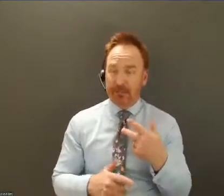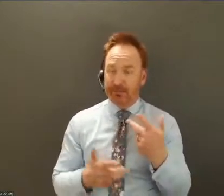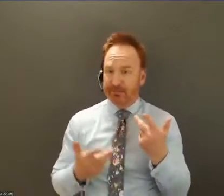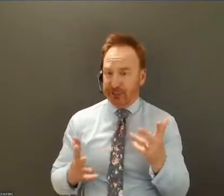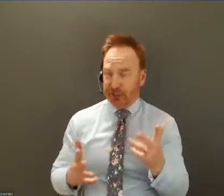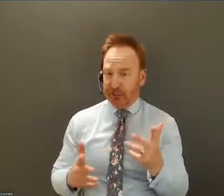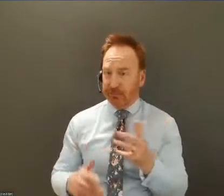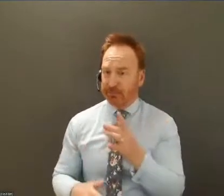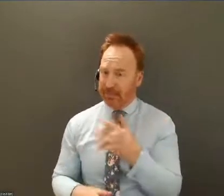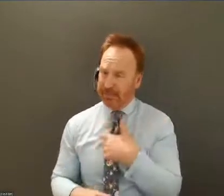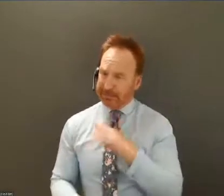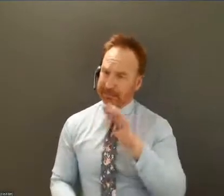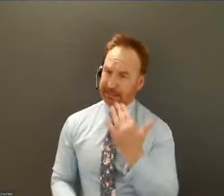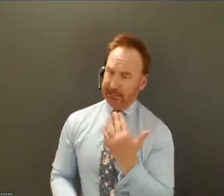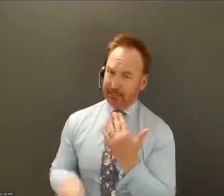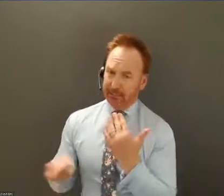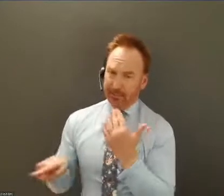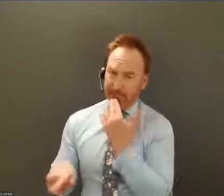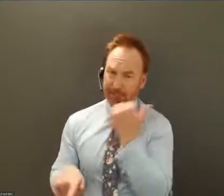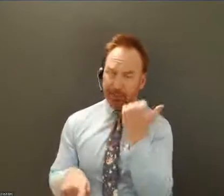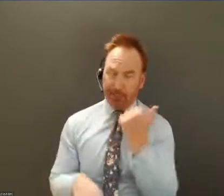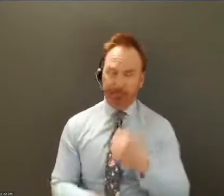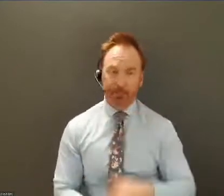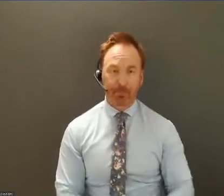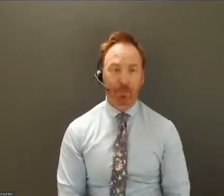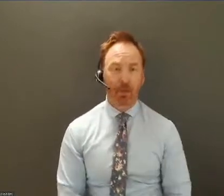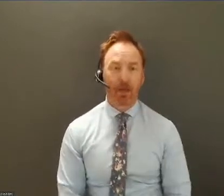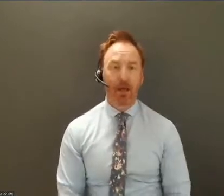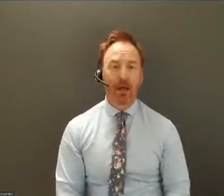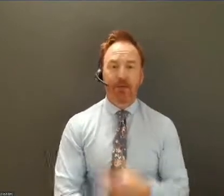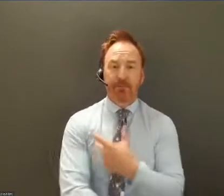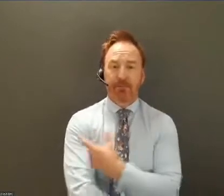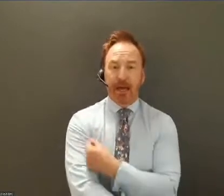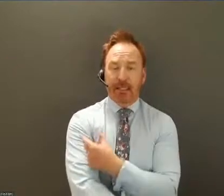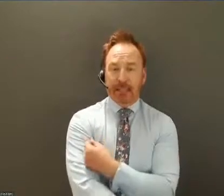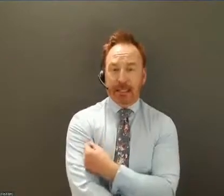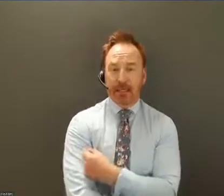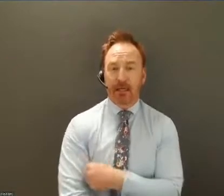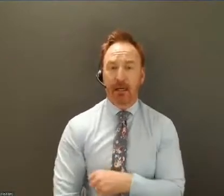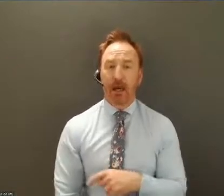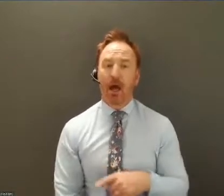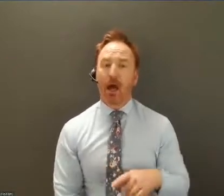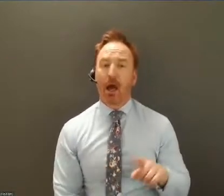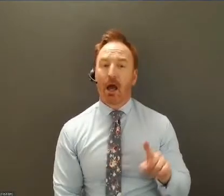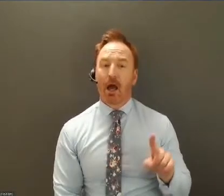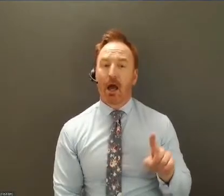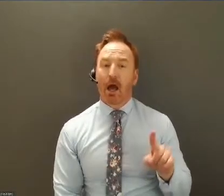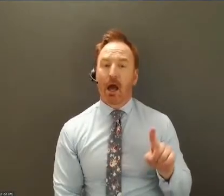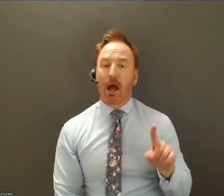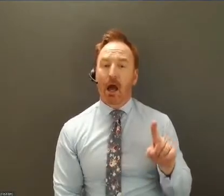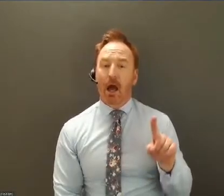part of what happens. Many cases and then a leveling off as we proceed on the journey